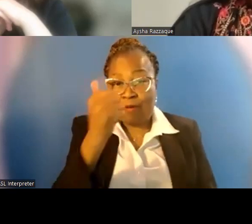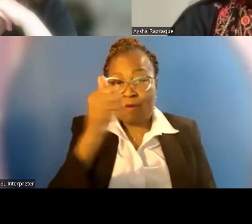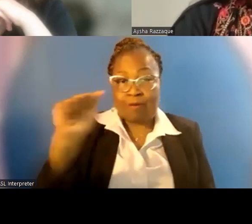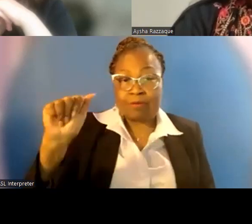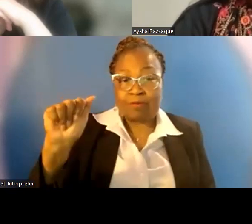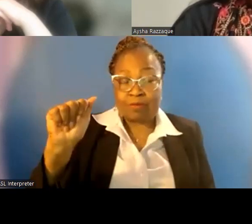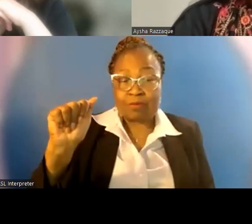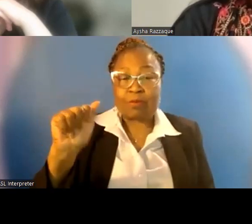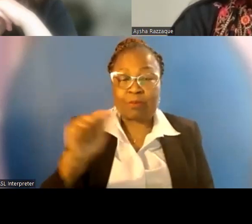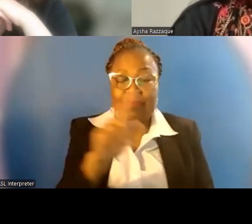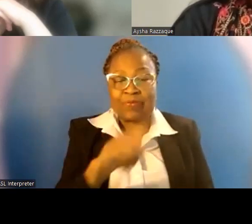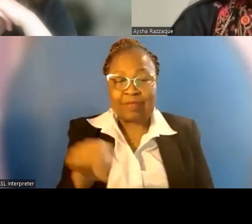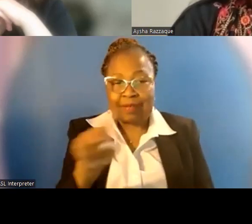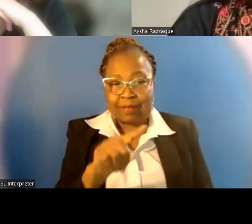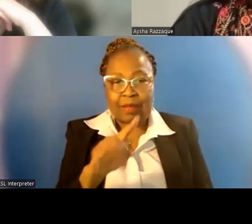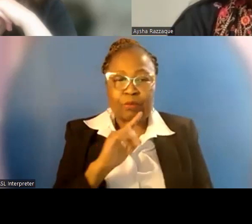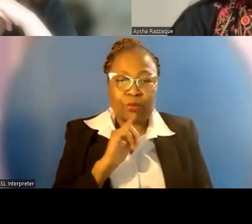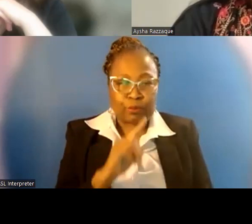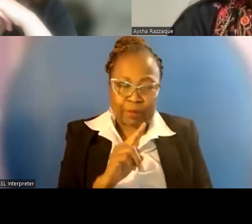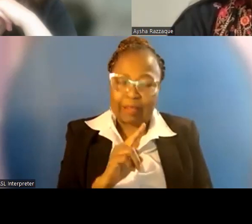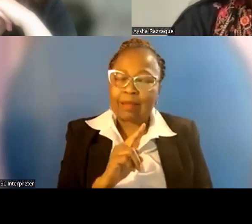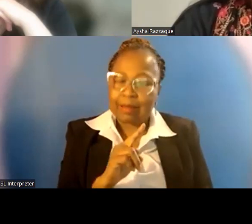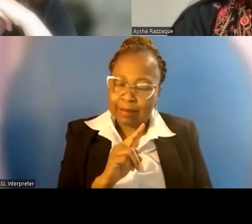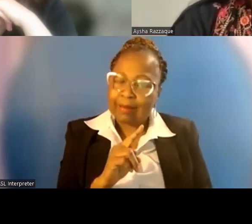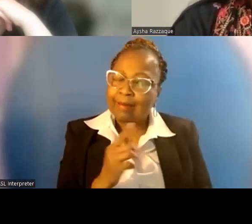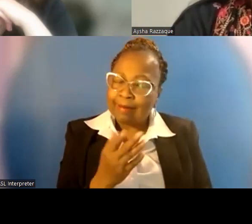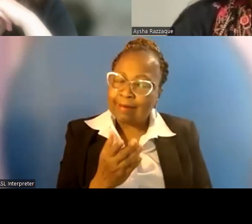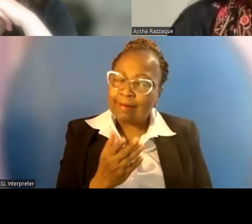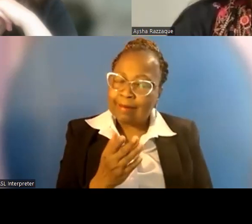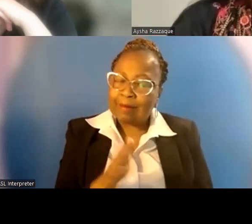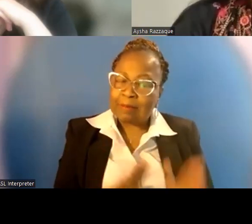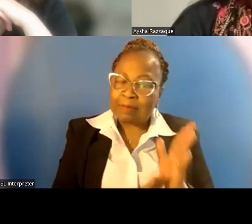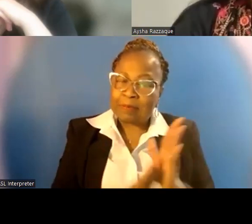they really were the ones that propelled the university